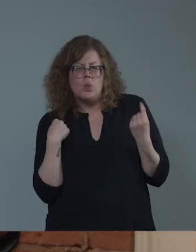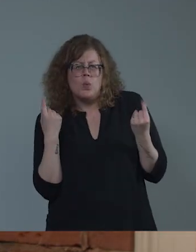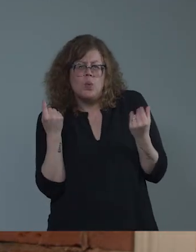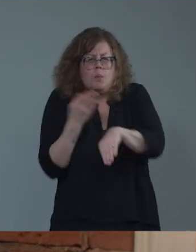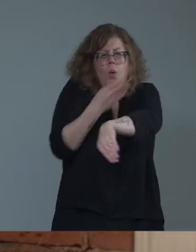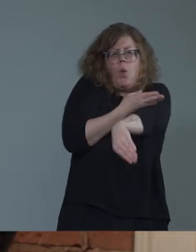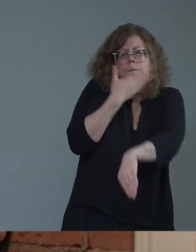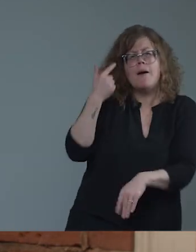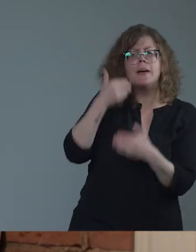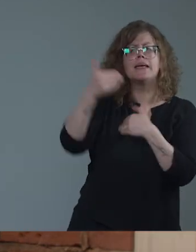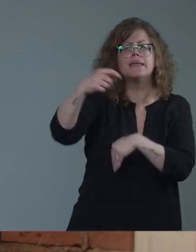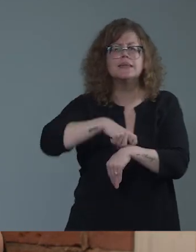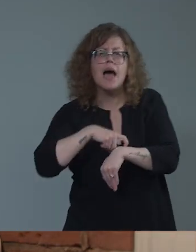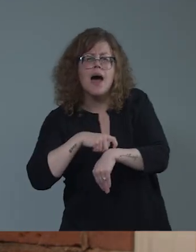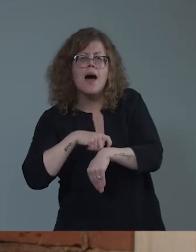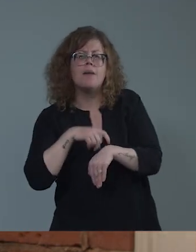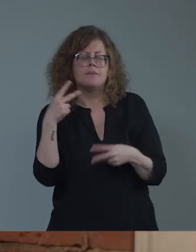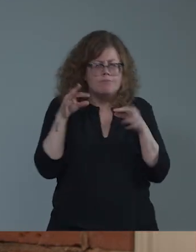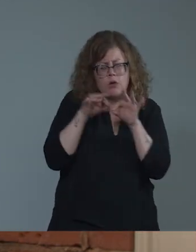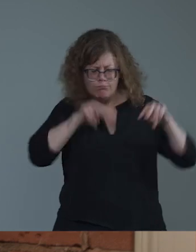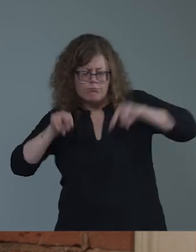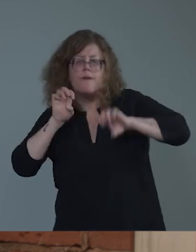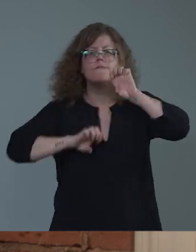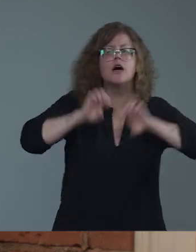before. Maybe there were processes that were a little difficult if it was your first time.